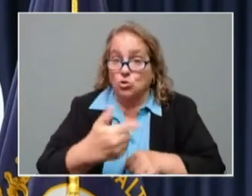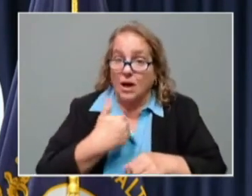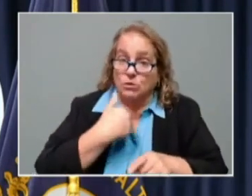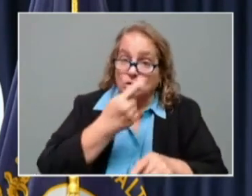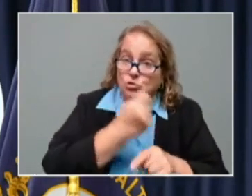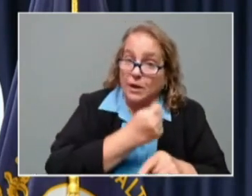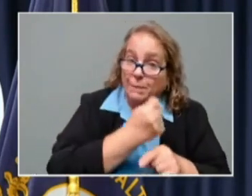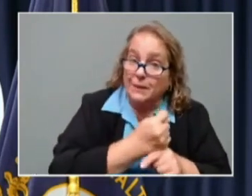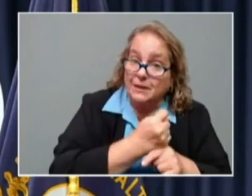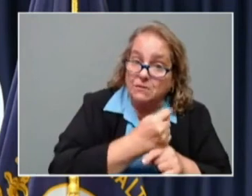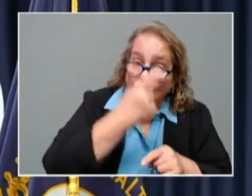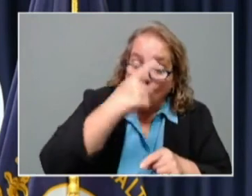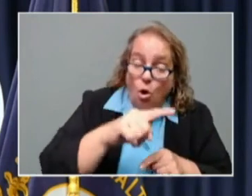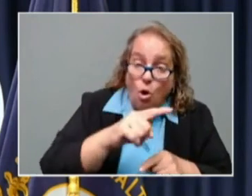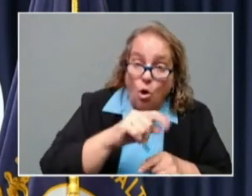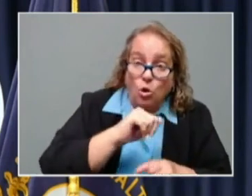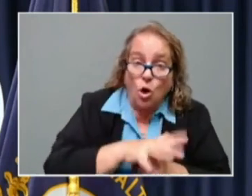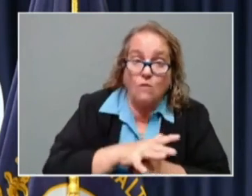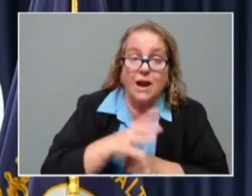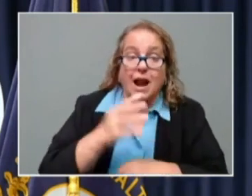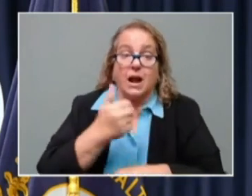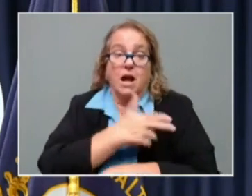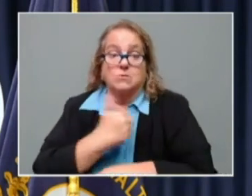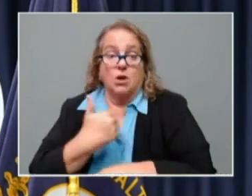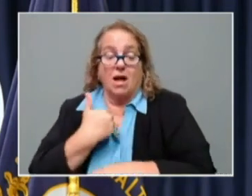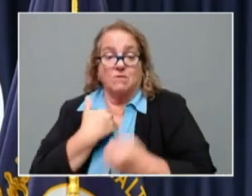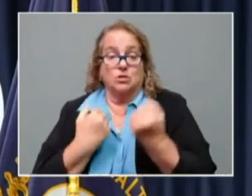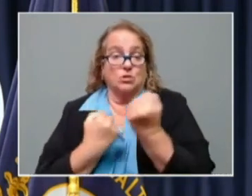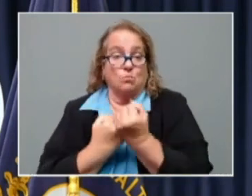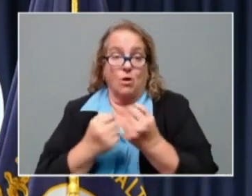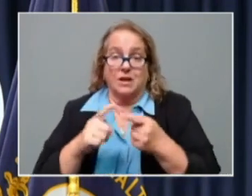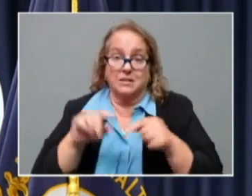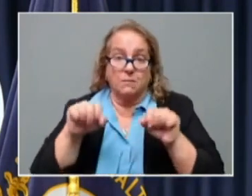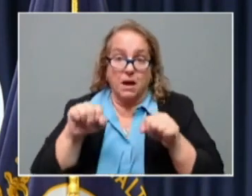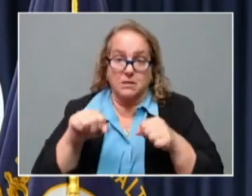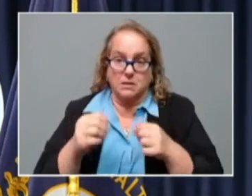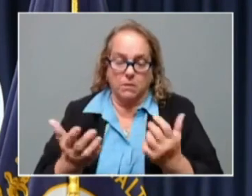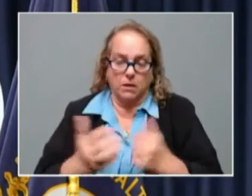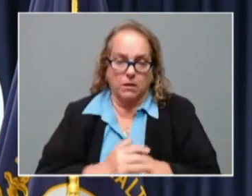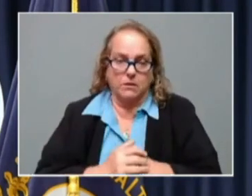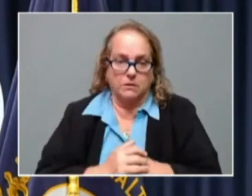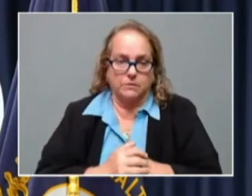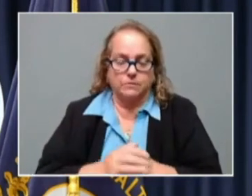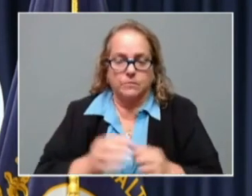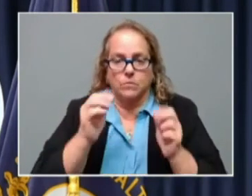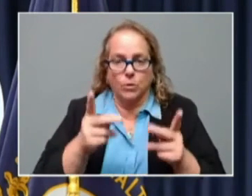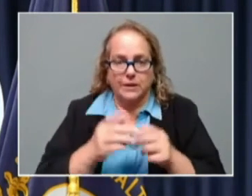hospitals have as much support as possible. All right. Um, almost record